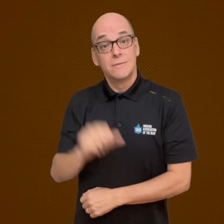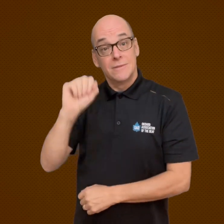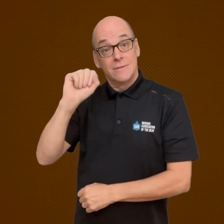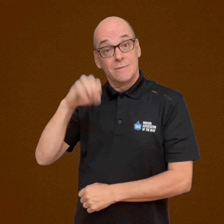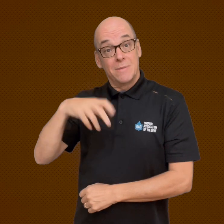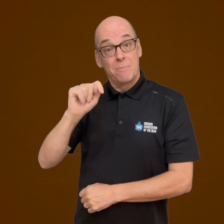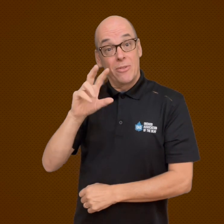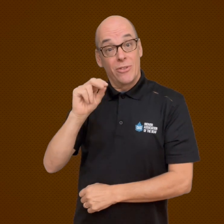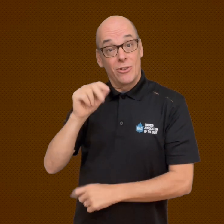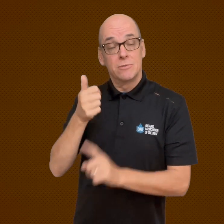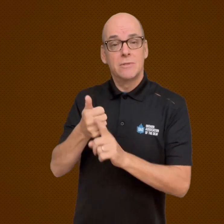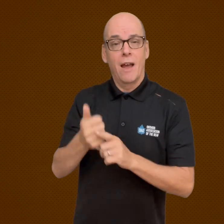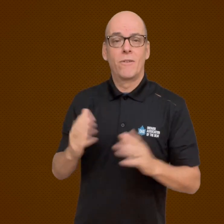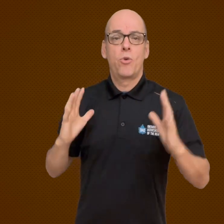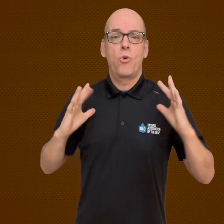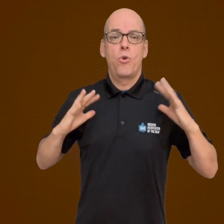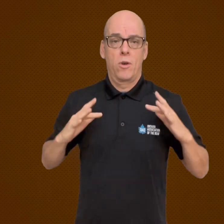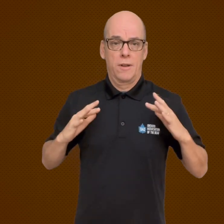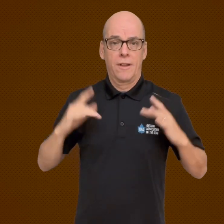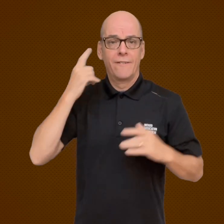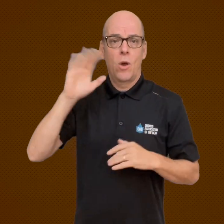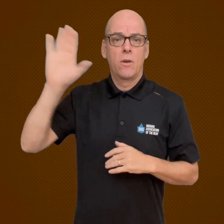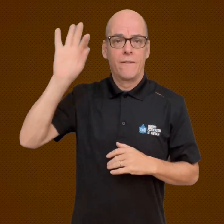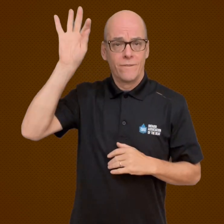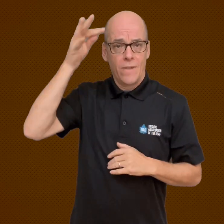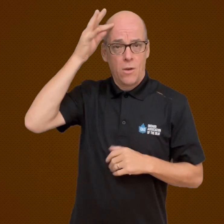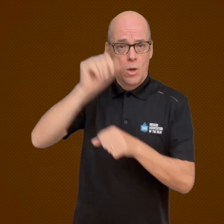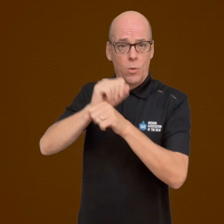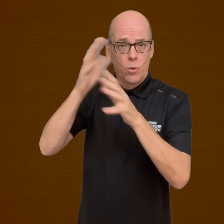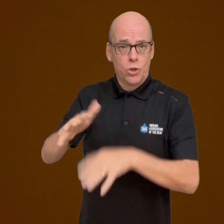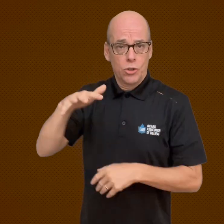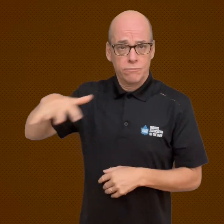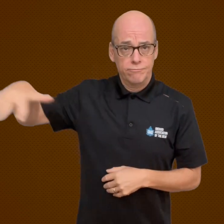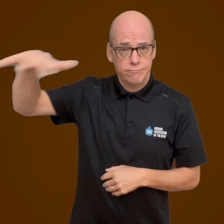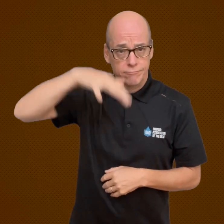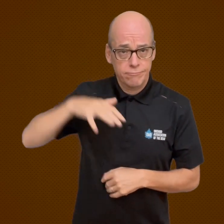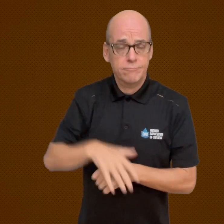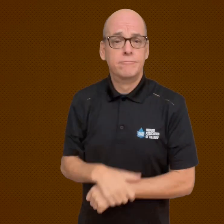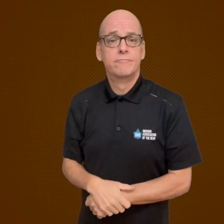September 30th is a Canadian statutory holiday for federal workers.